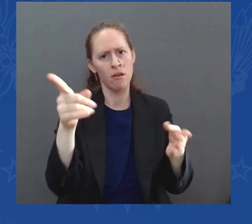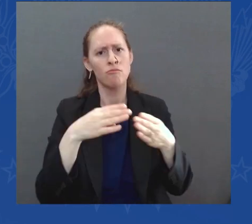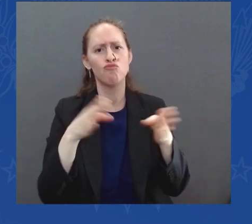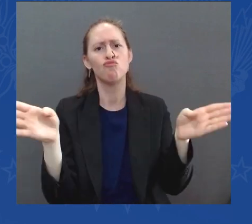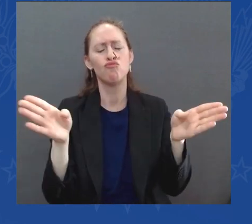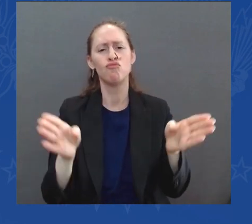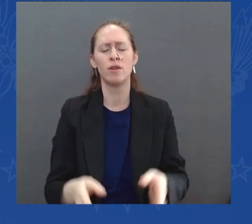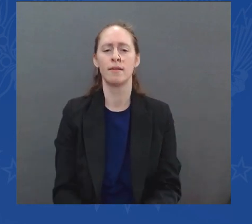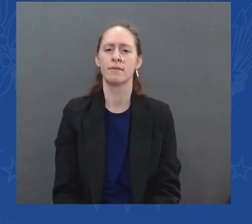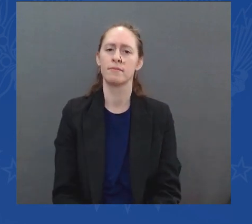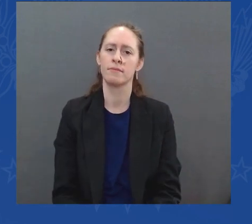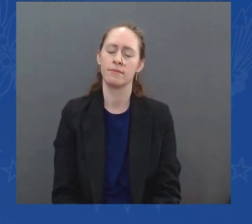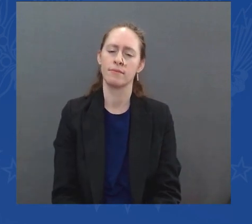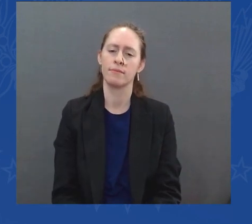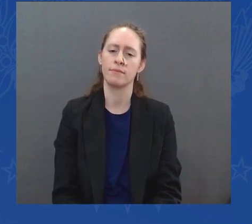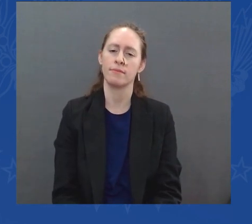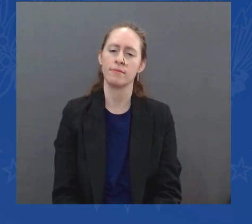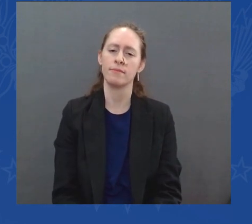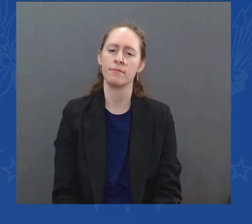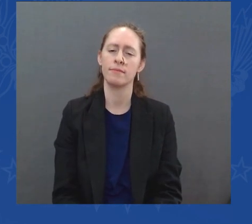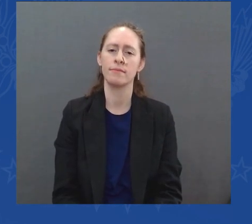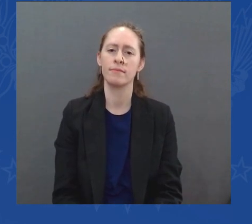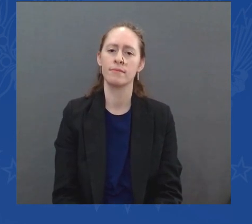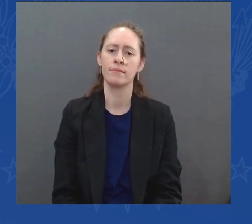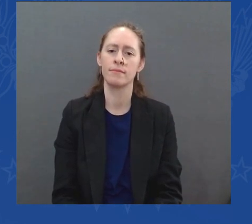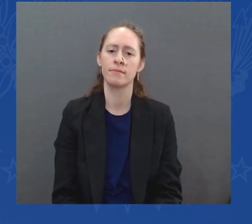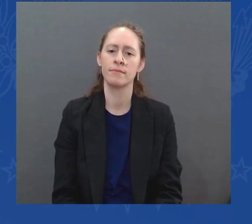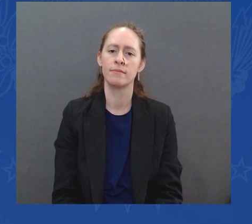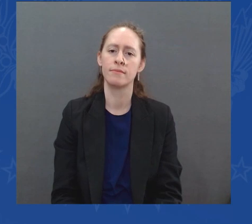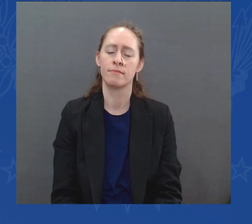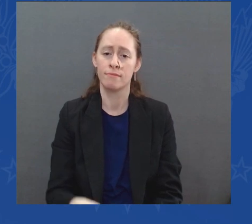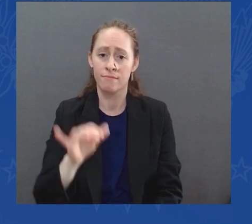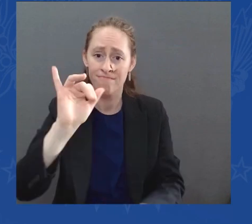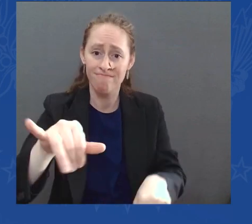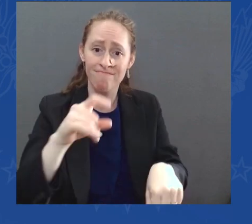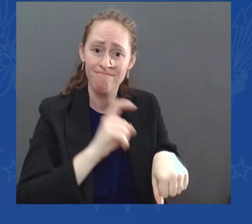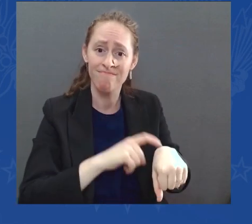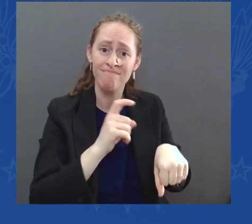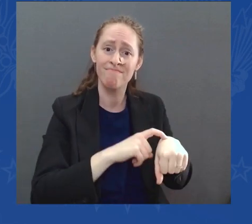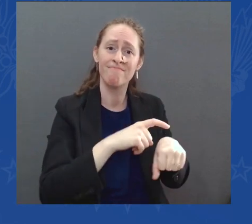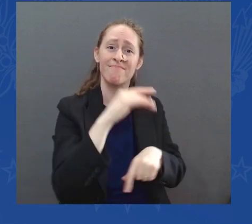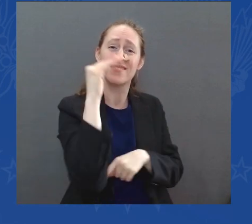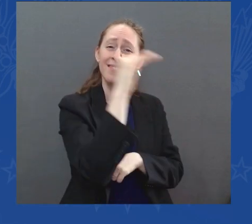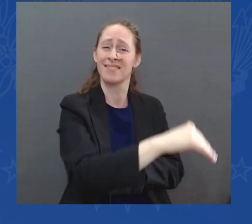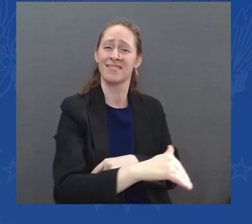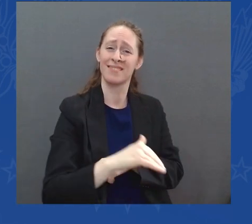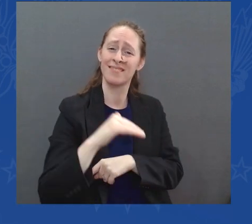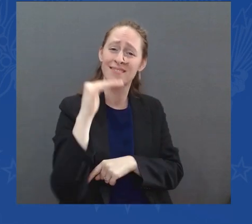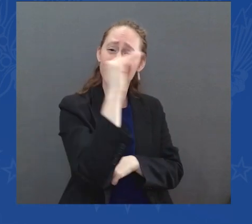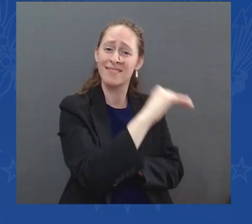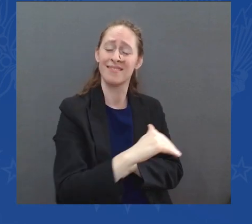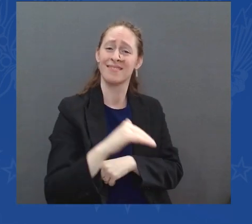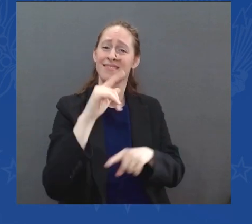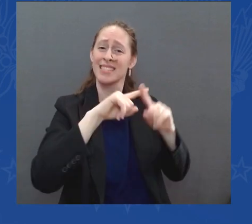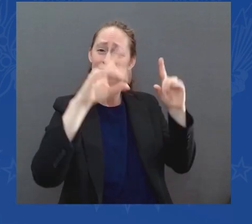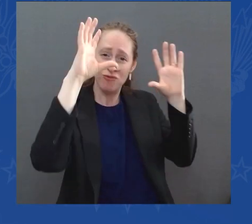from McKinley to Hoover to support federal legislation, anti-lynching legislation was introduced